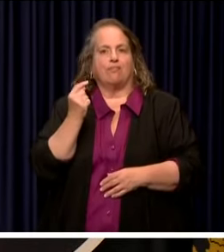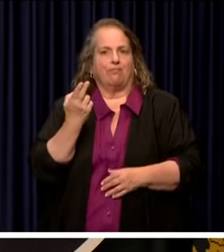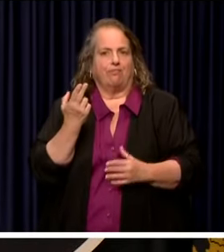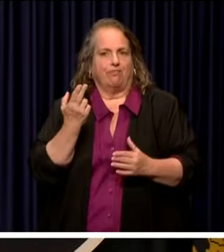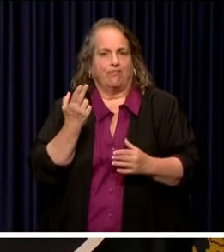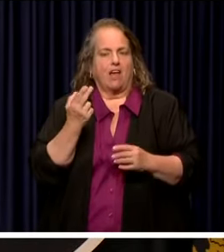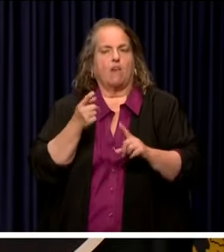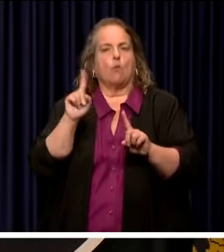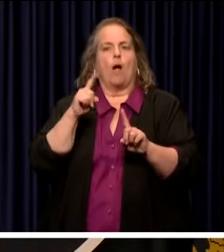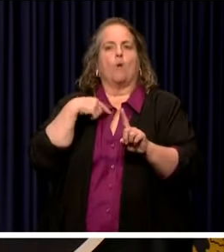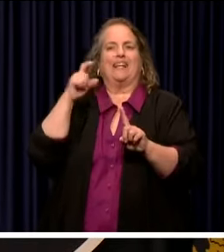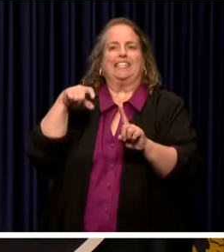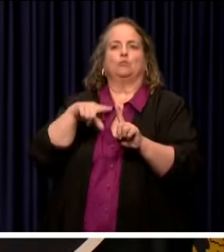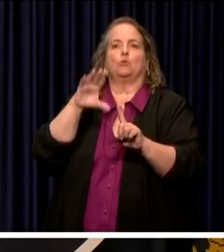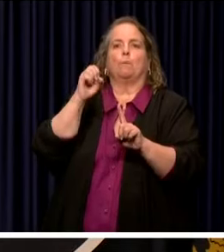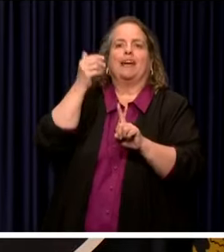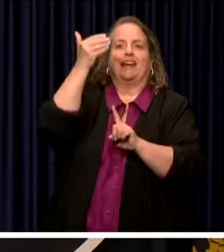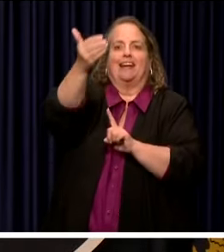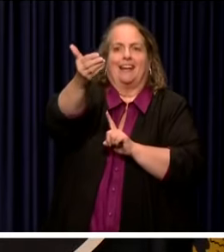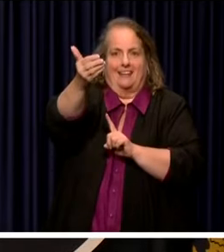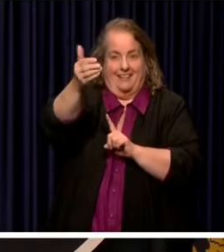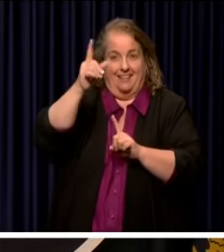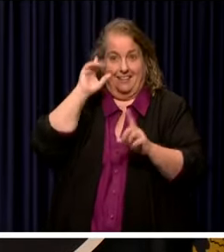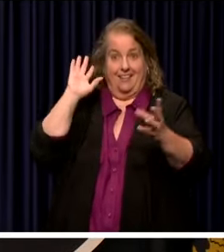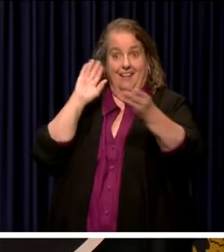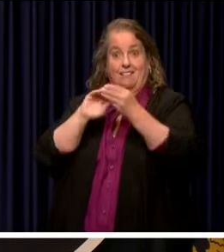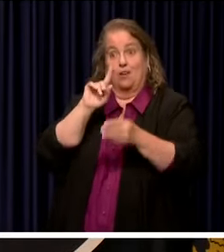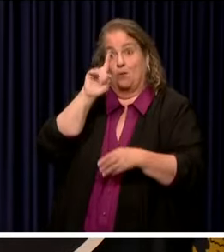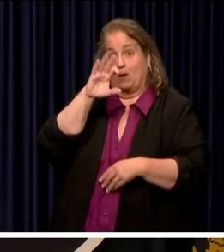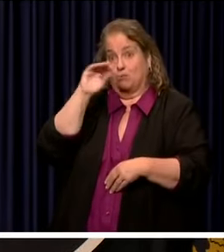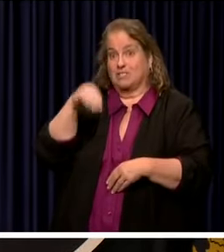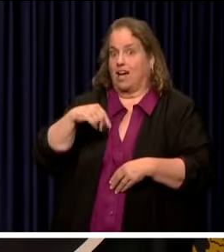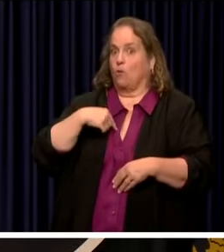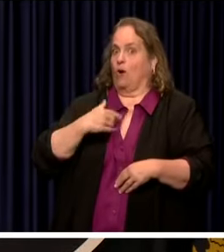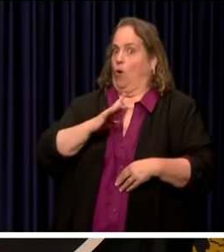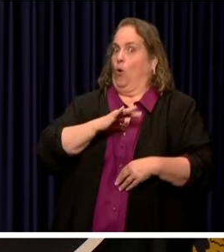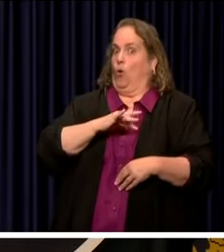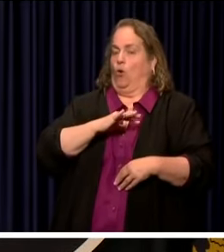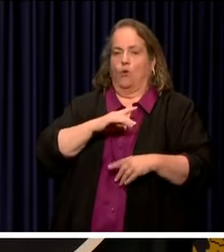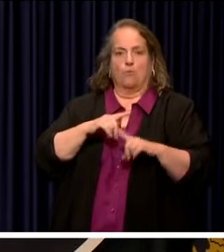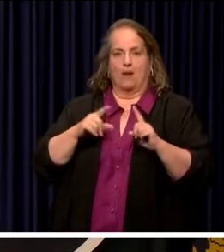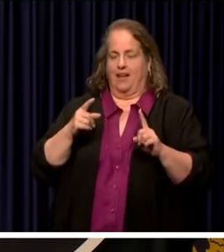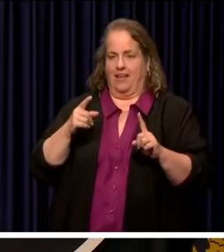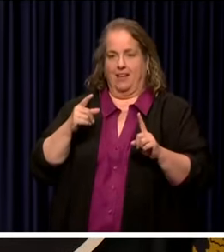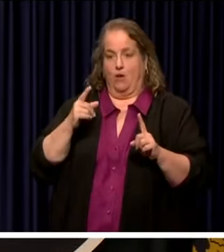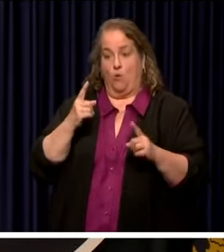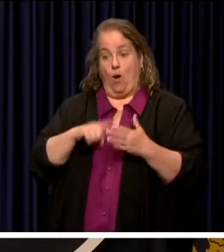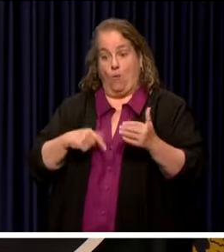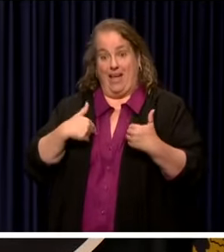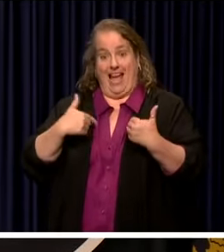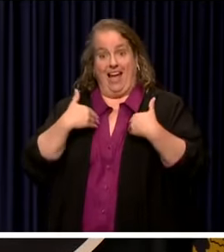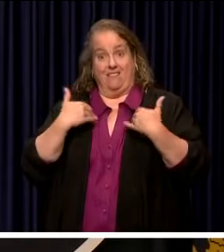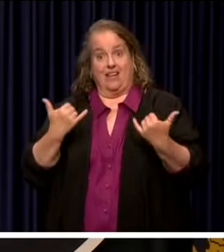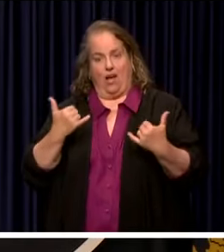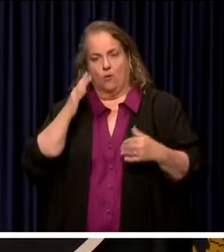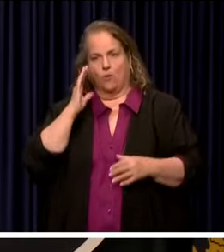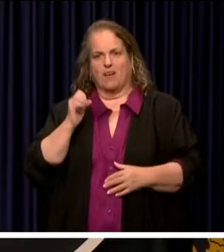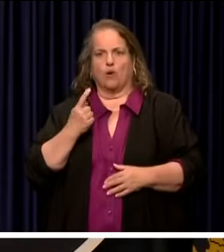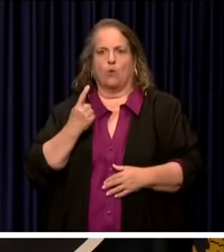INTO WAYS THAT MAKES SENSE, SO -- HERE'S THE PROBLEM WITH THE TESTING. IT'S GOING TO CHANGE OBVIOUS THE